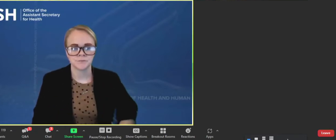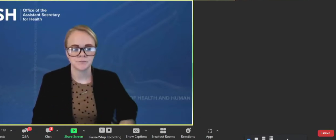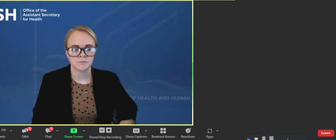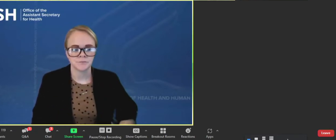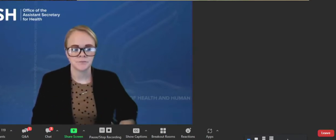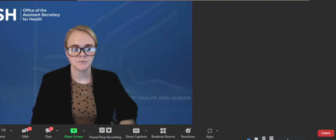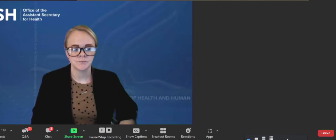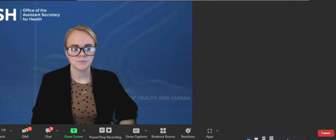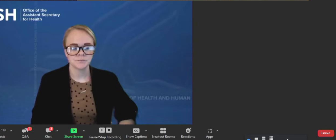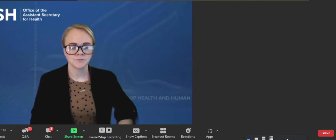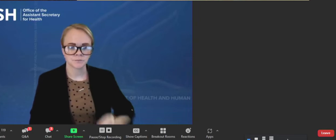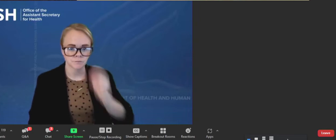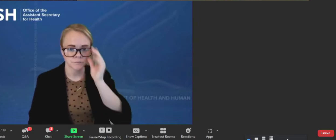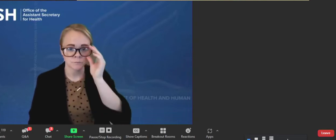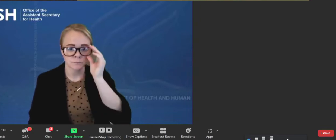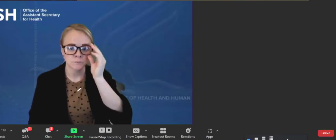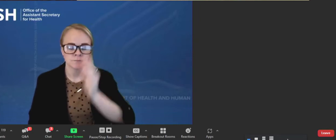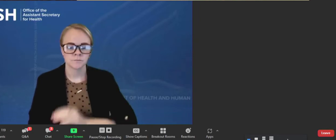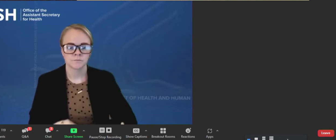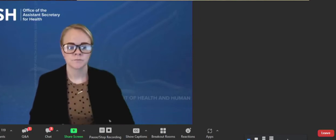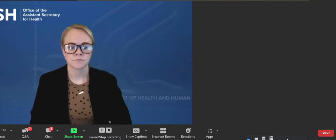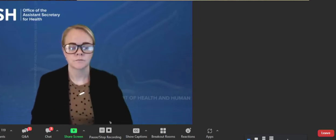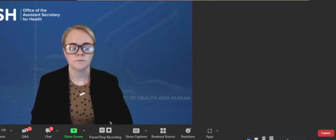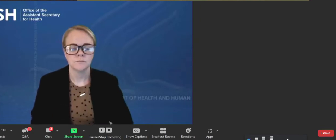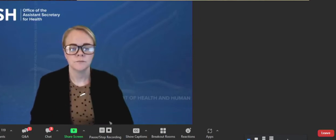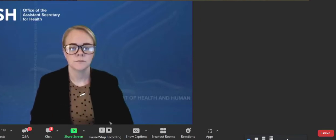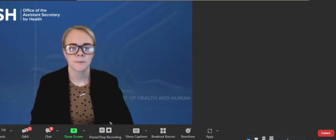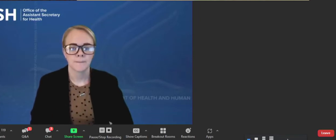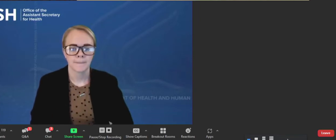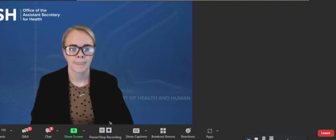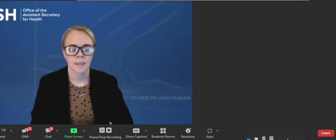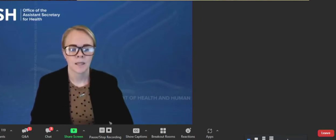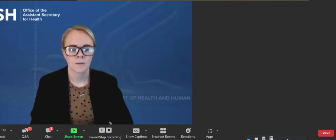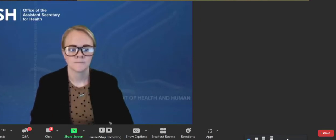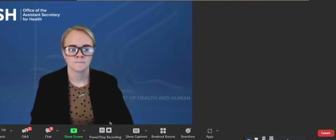The questions may be, as I tell